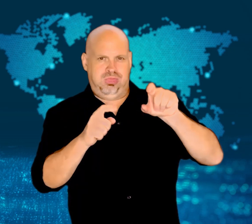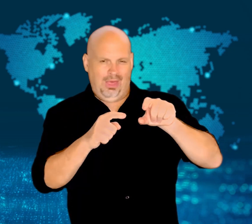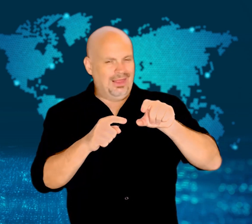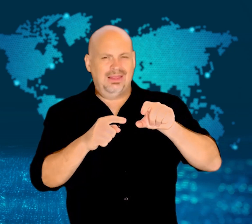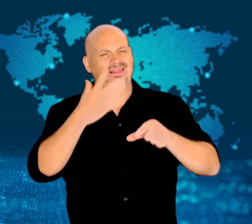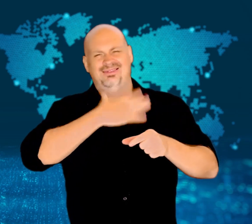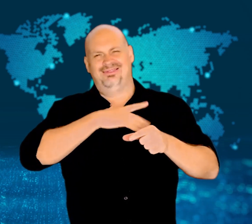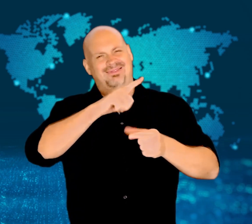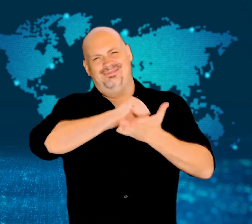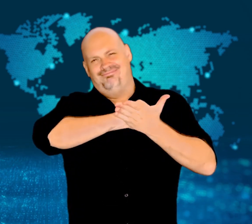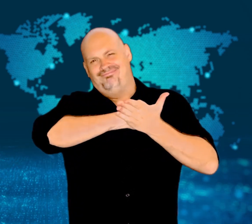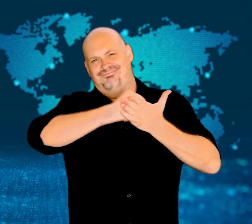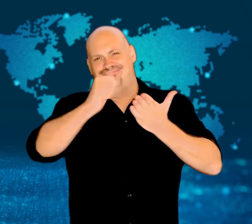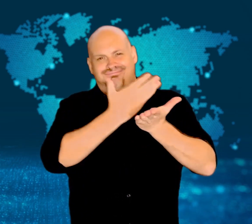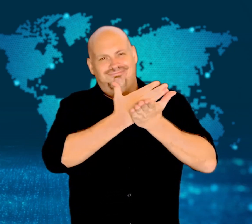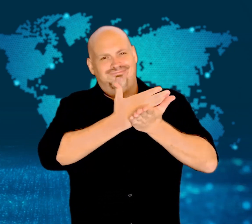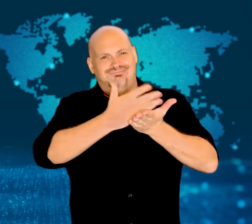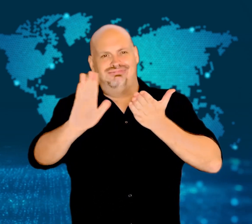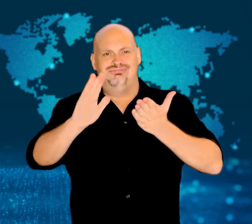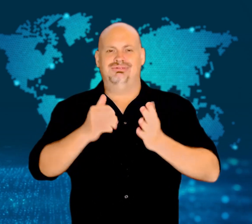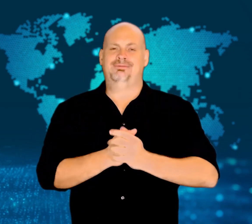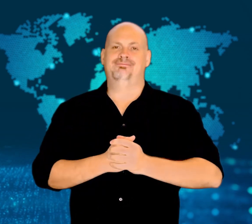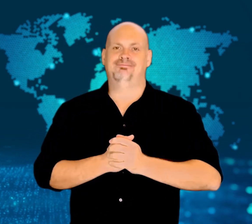accounts that are not human.